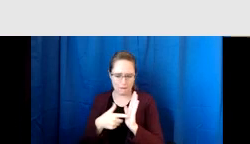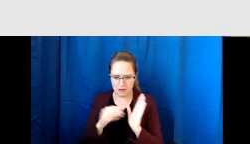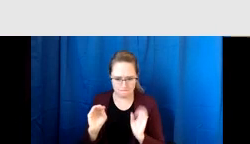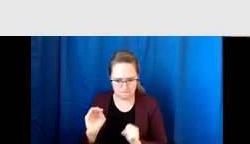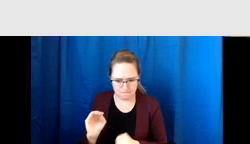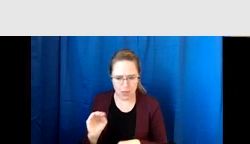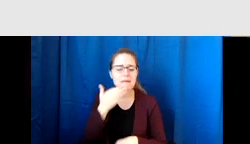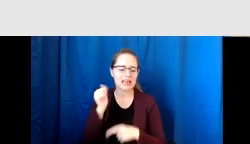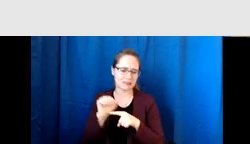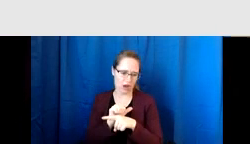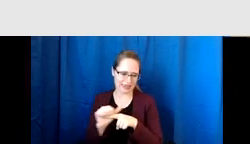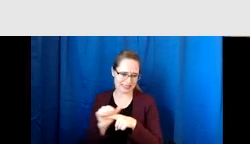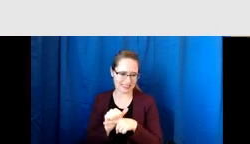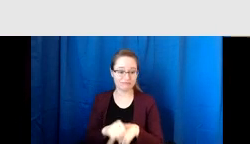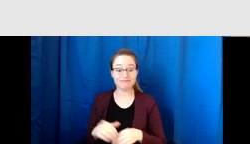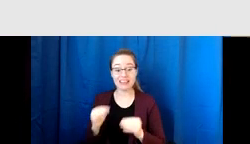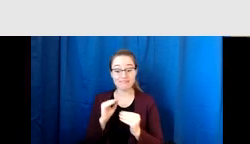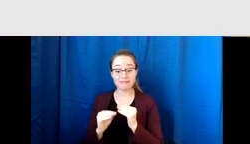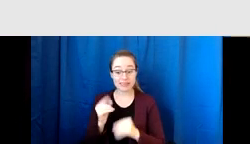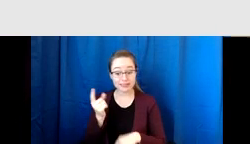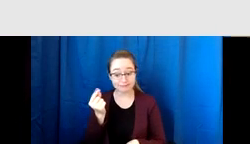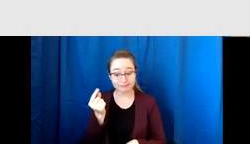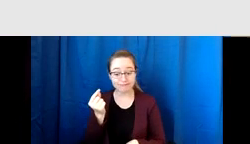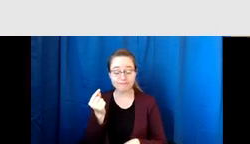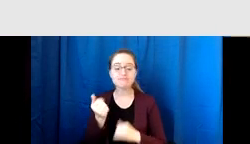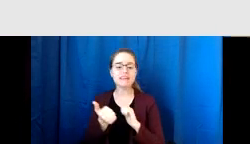The fix, we changed something that had--